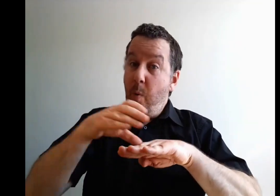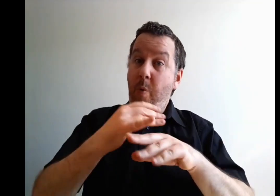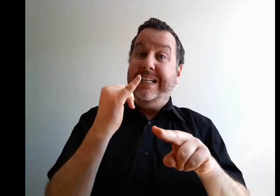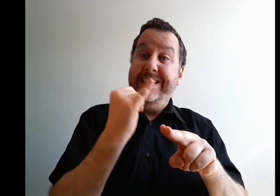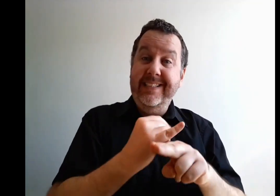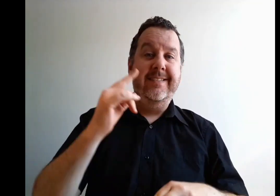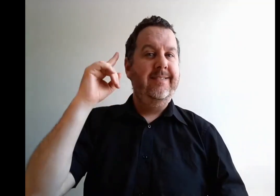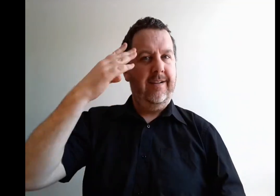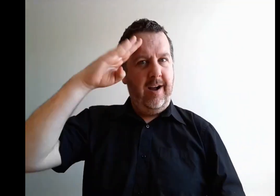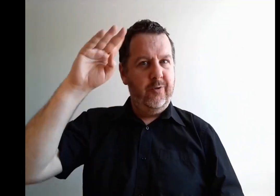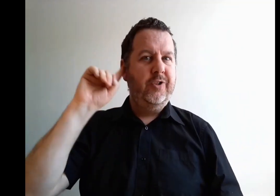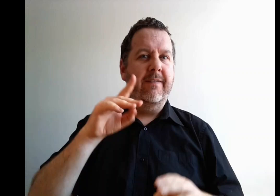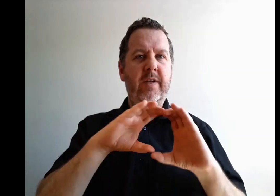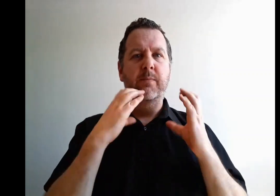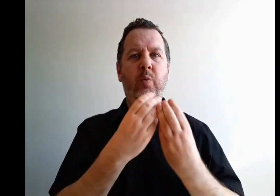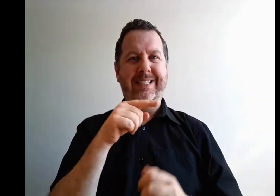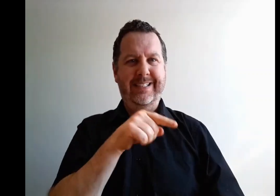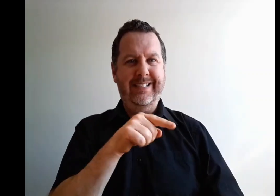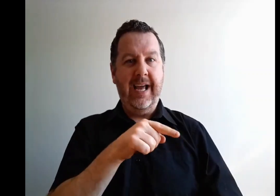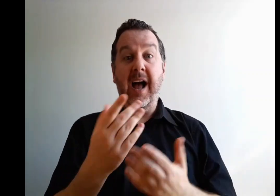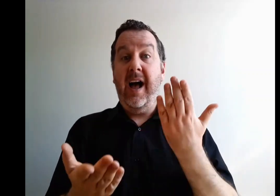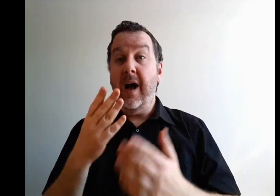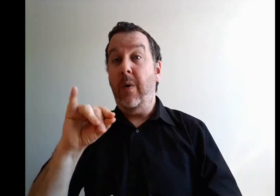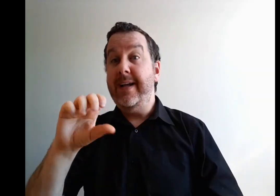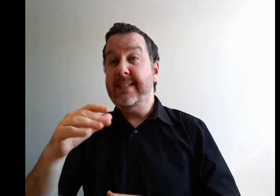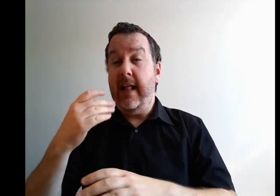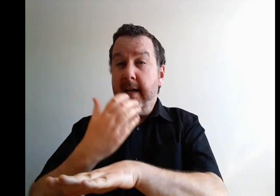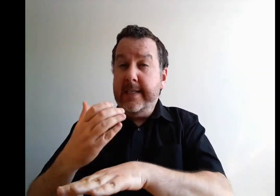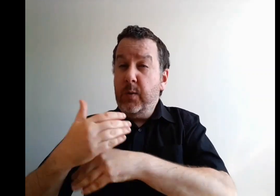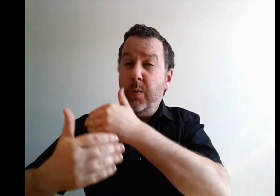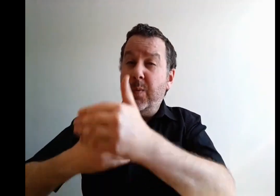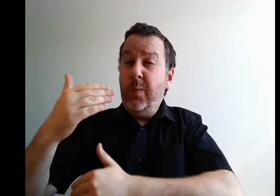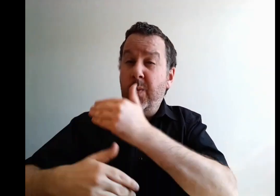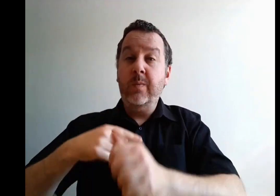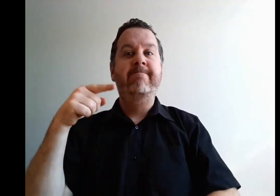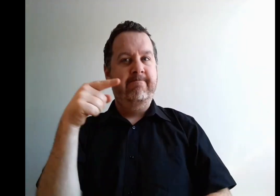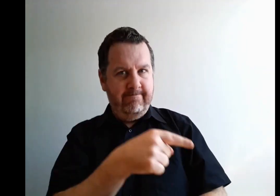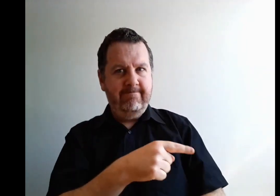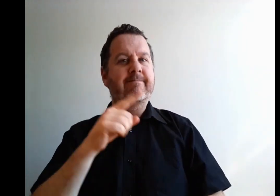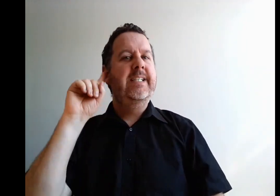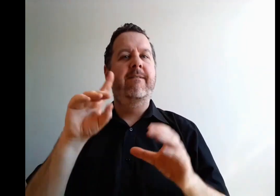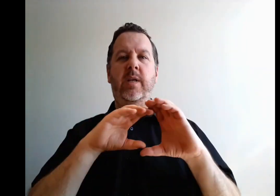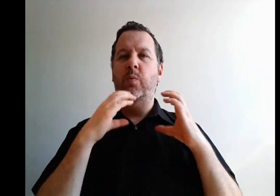The Irish deaf community is what keeps it ticking, what keeps it changing, as any language does.